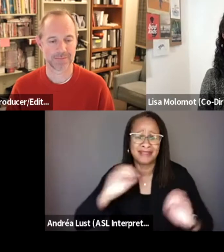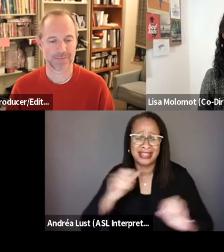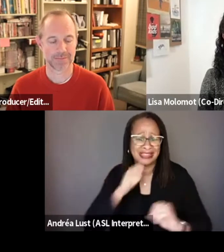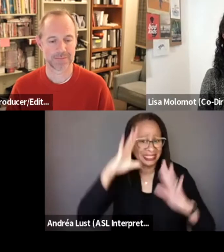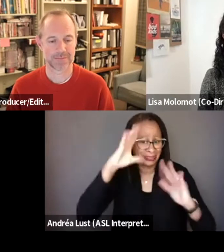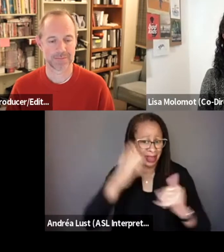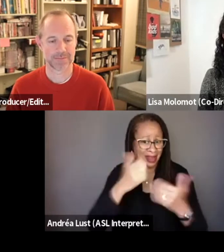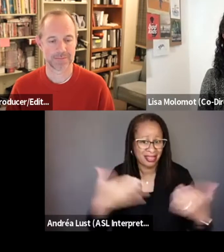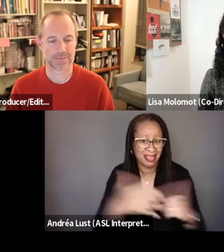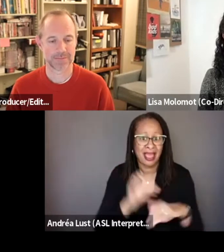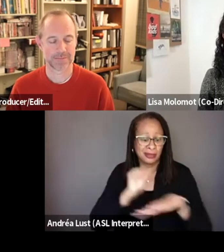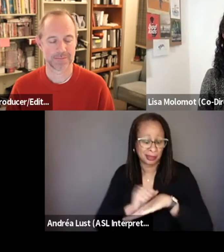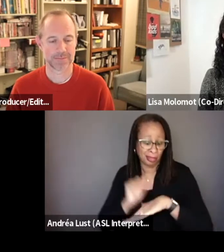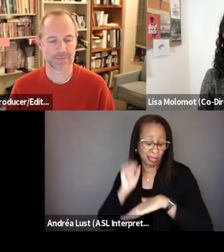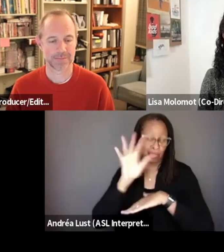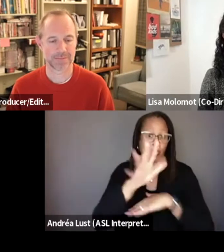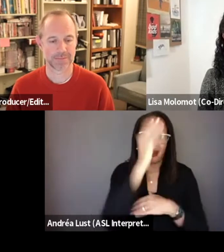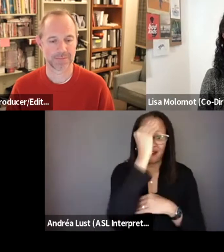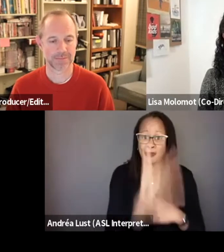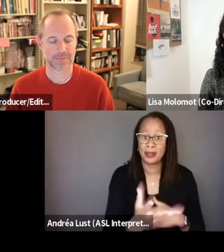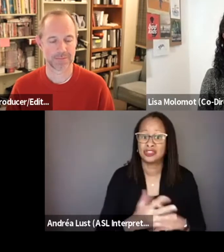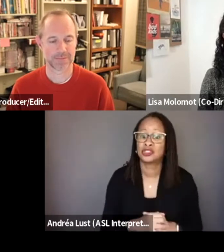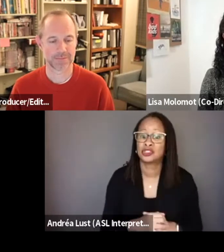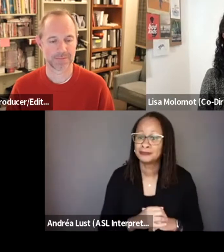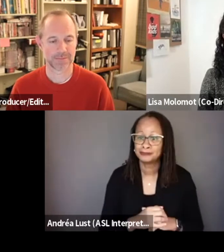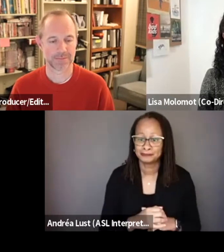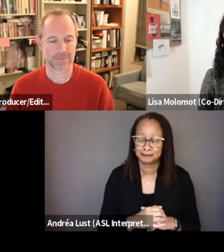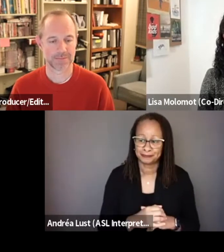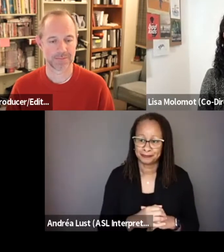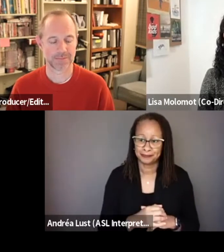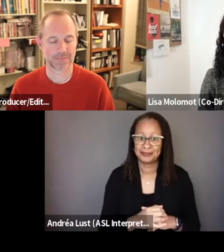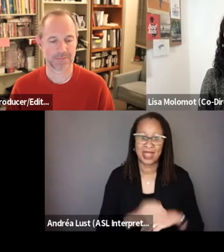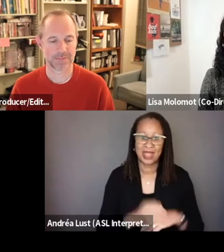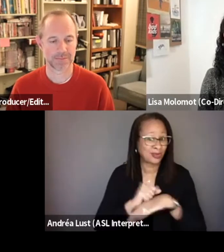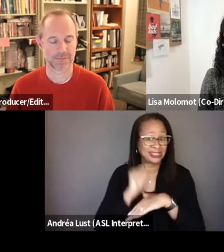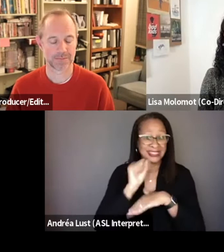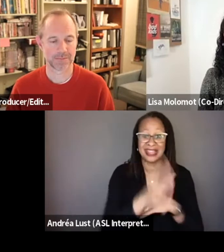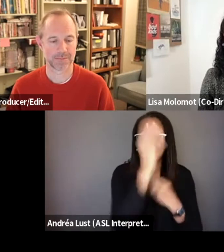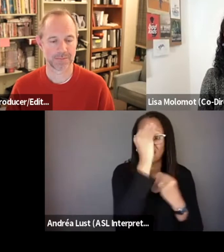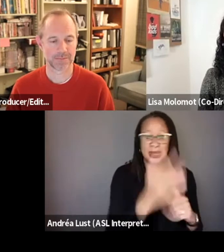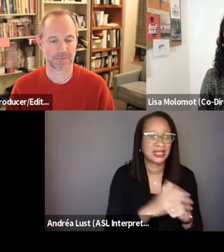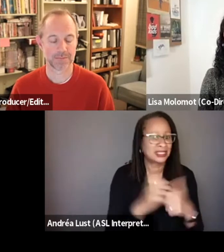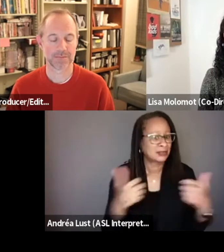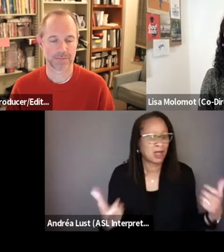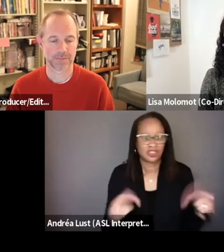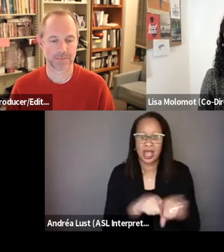What I would do, I was just, you know, send information as much, a lot of research,